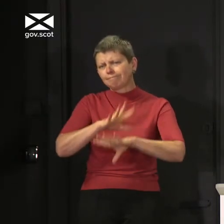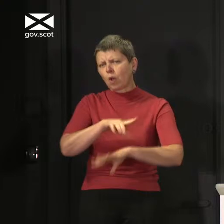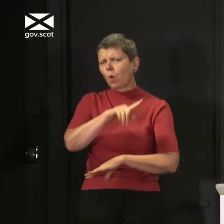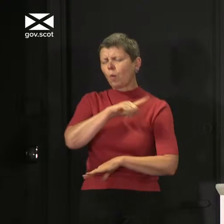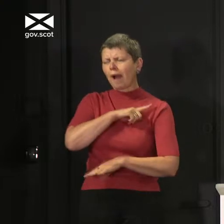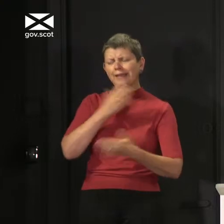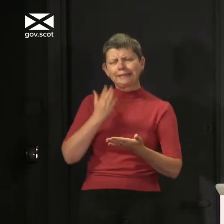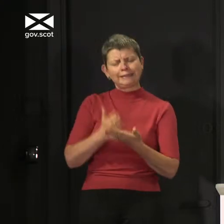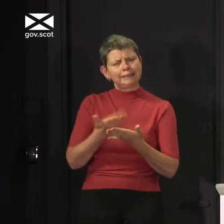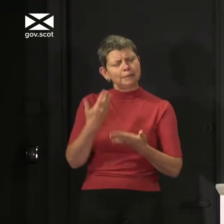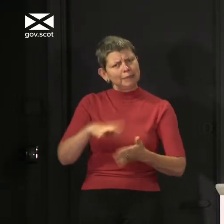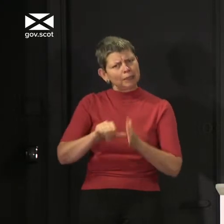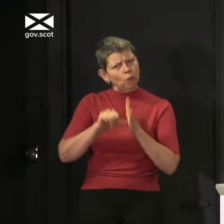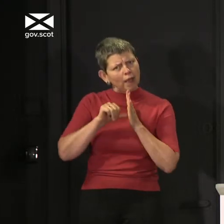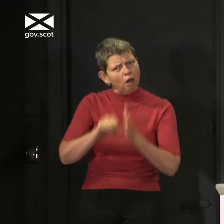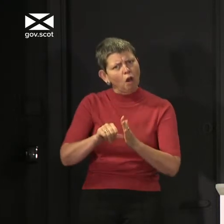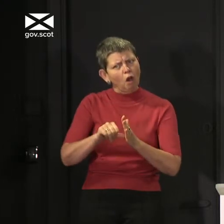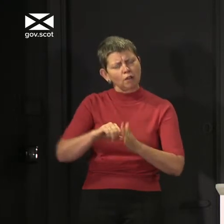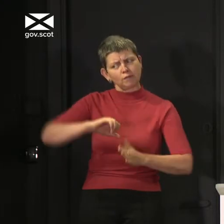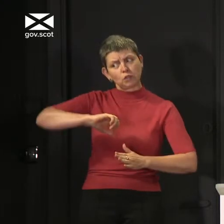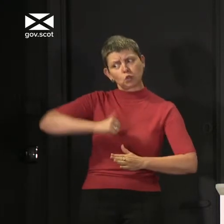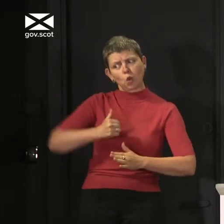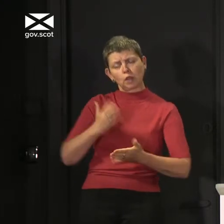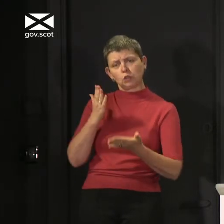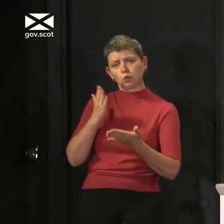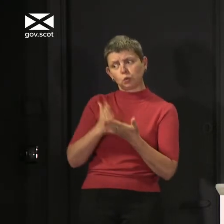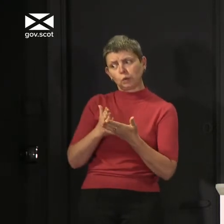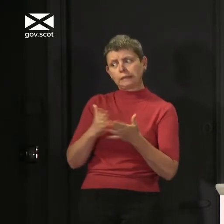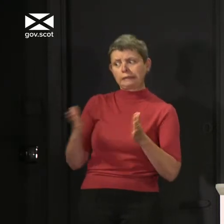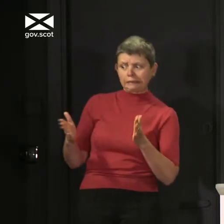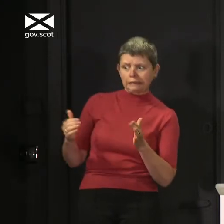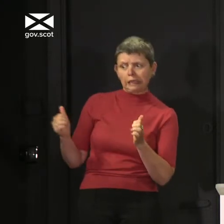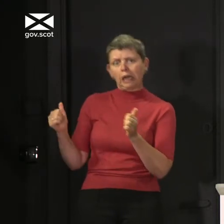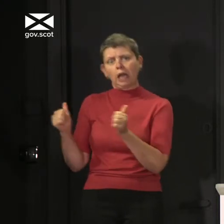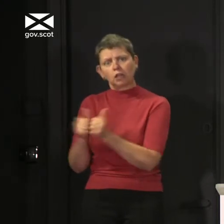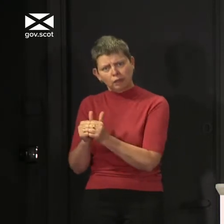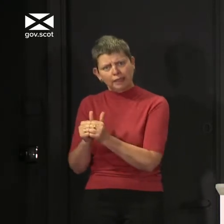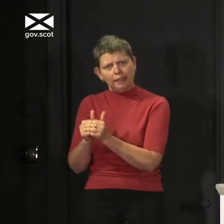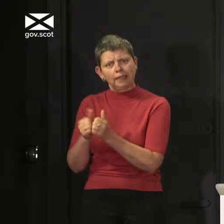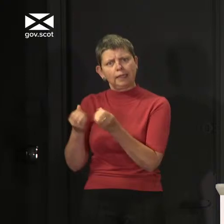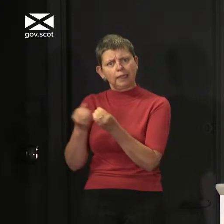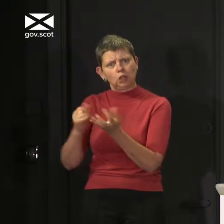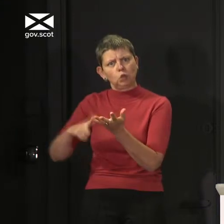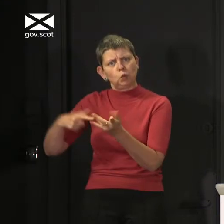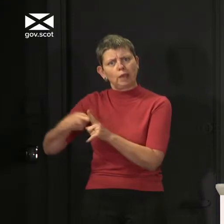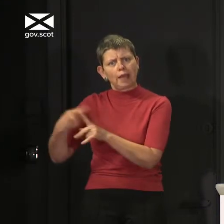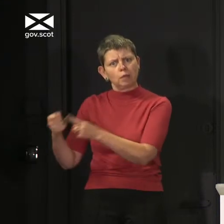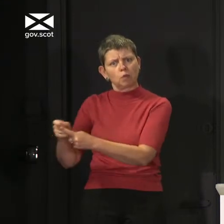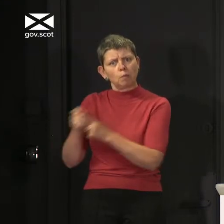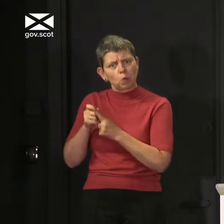quite challenging for Scotland to come to a position on the UK proposals with any speed.